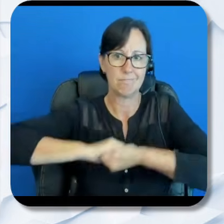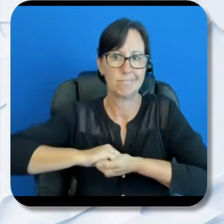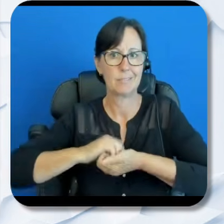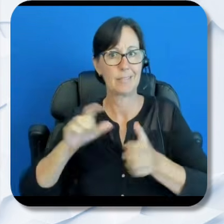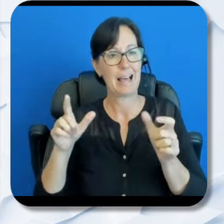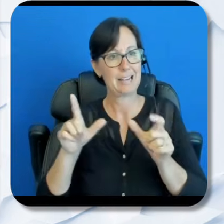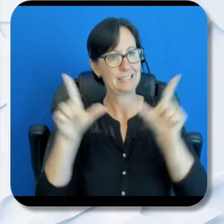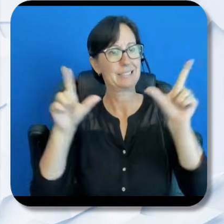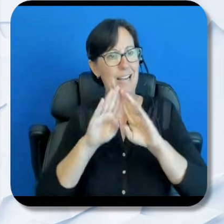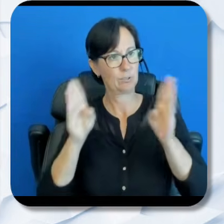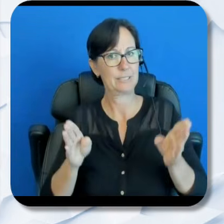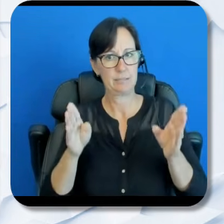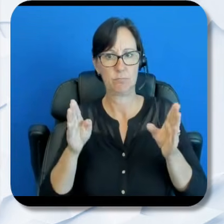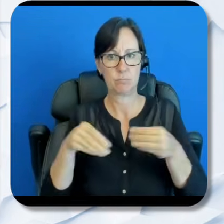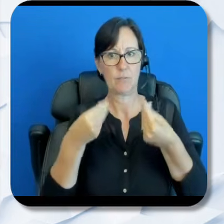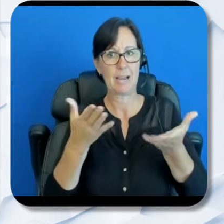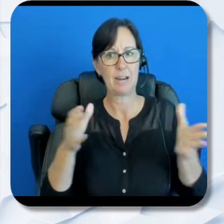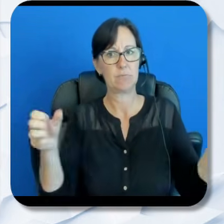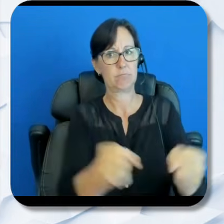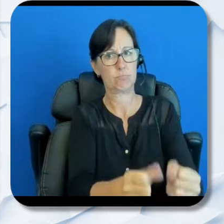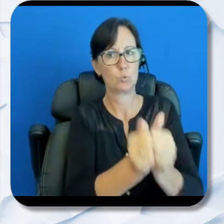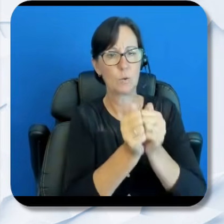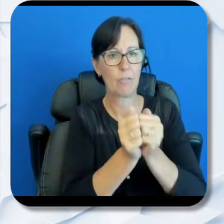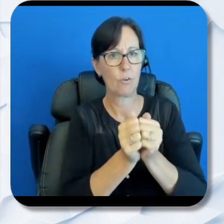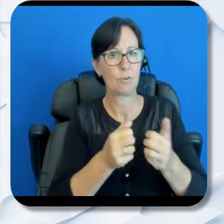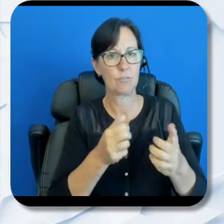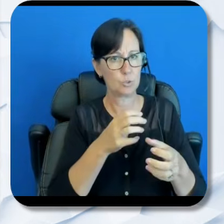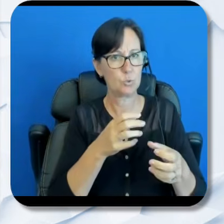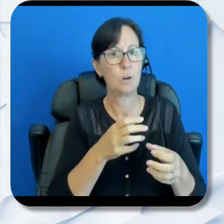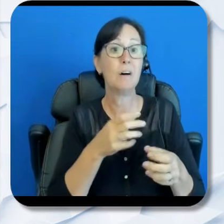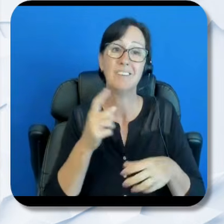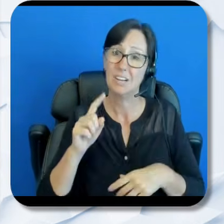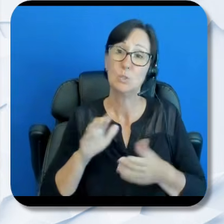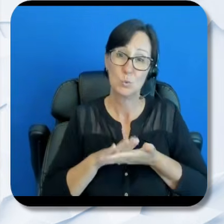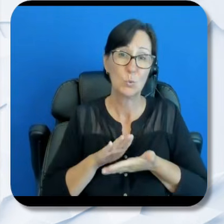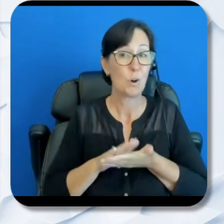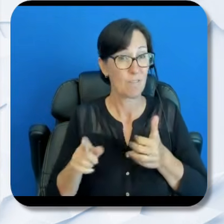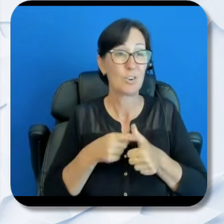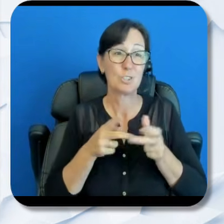Schools are often the first place where a young person's housing crisis becomes visible.